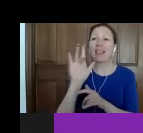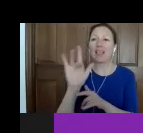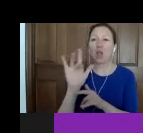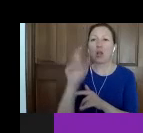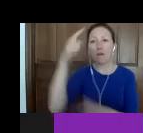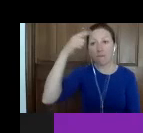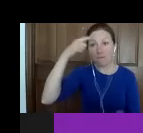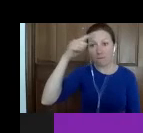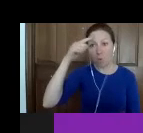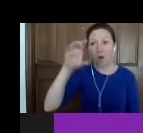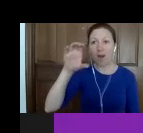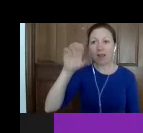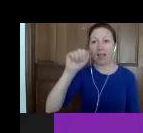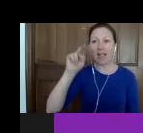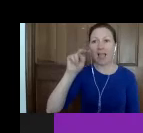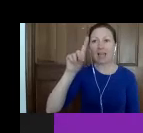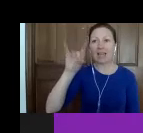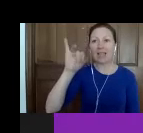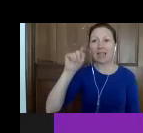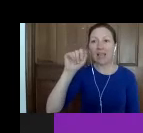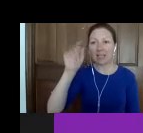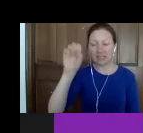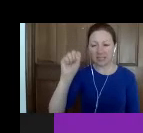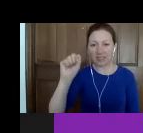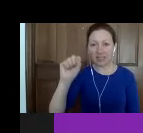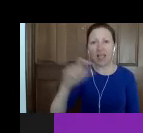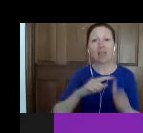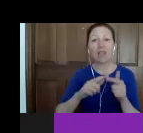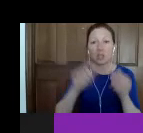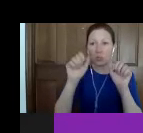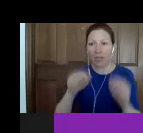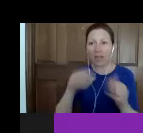form. What if you have a semidisability and you're